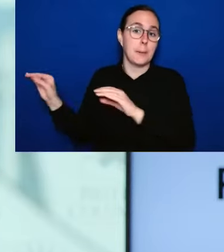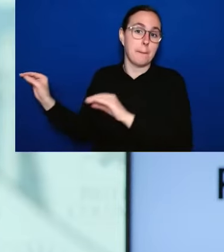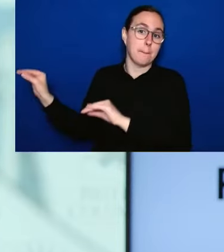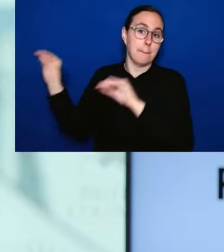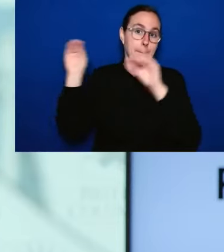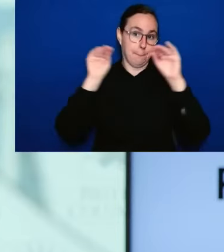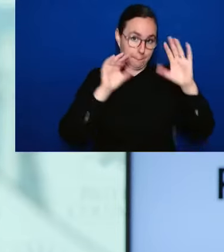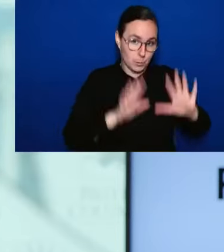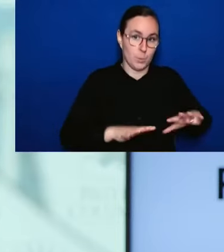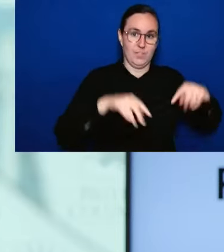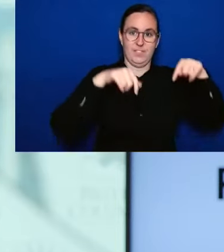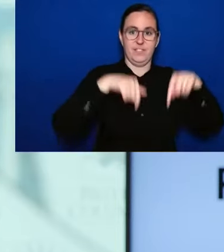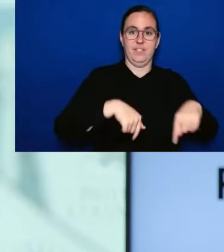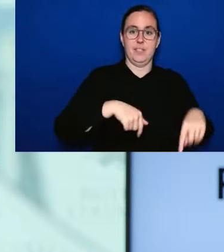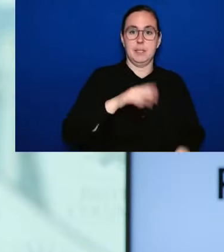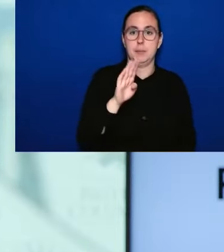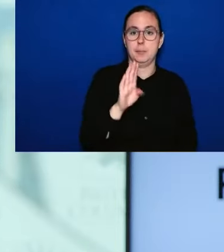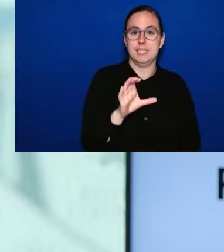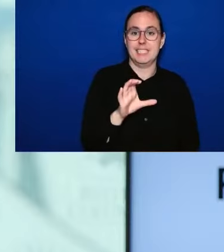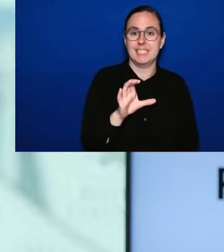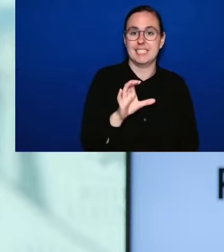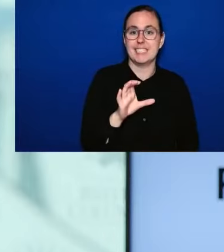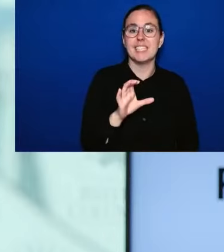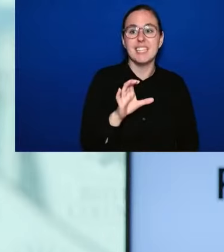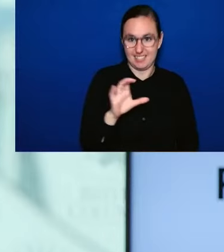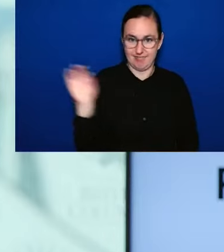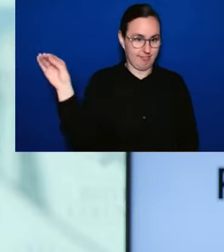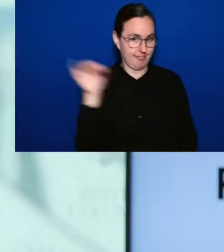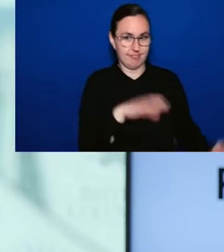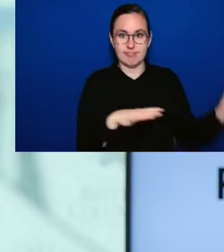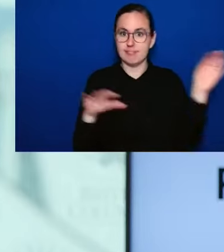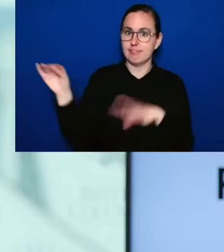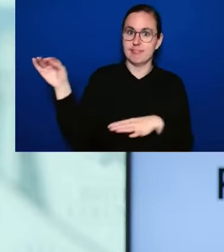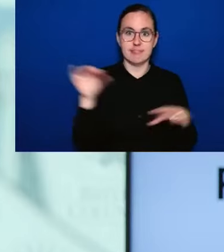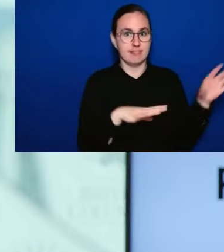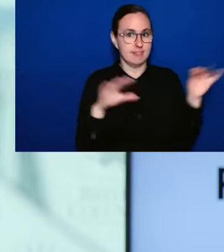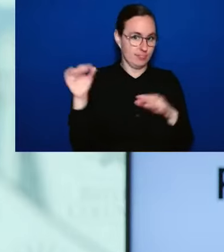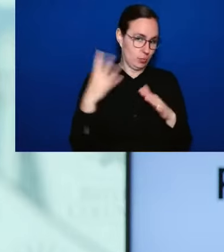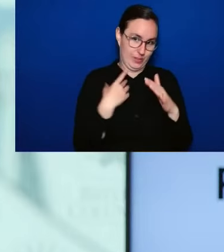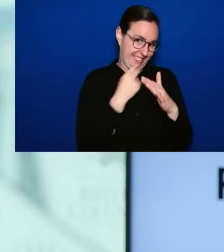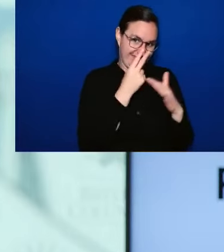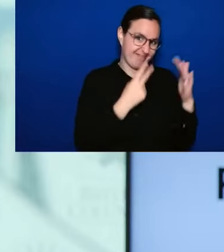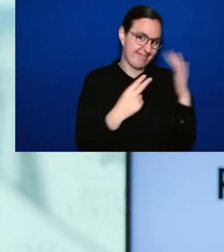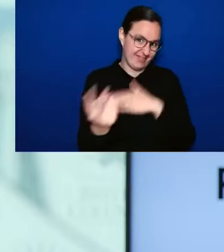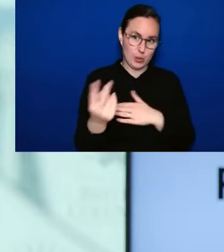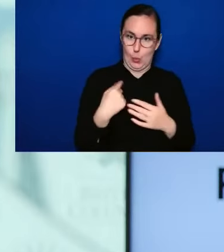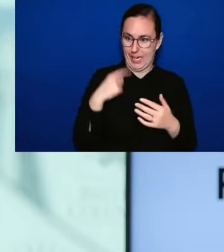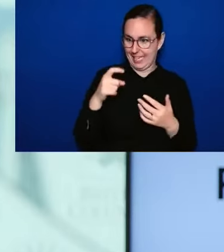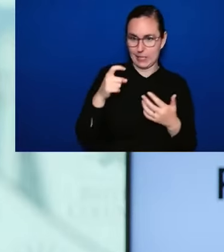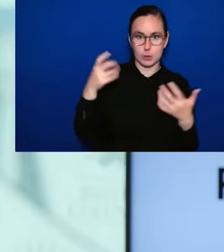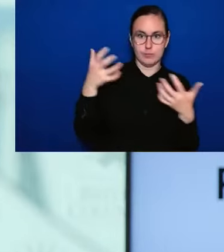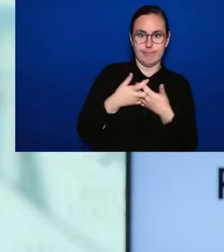they'll continue to do so that being the case we have to meet